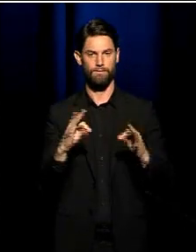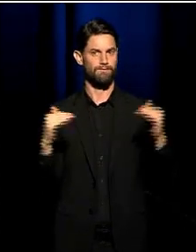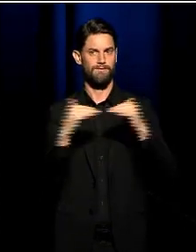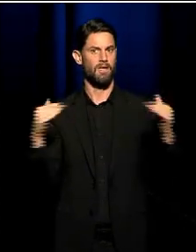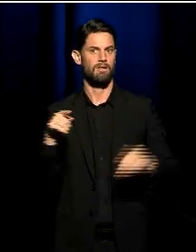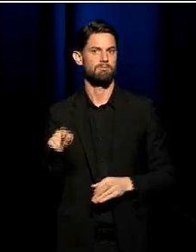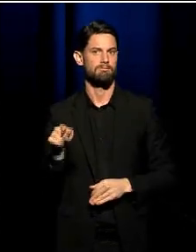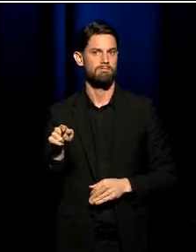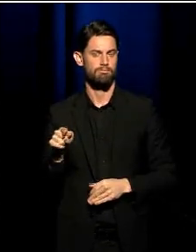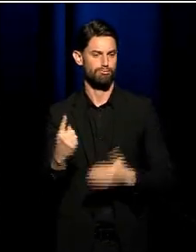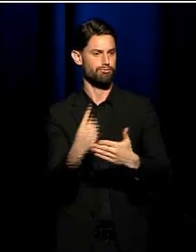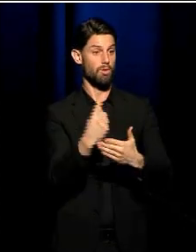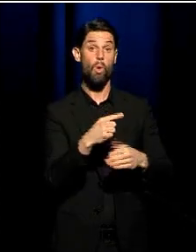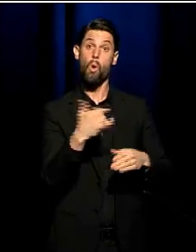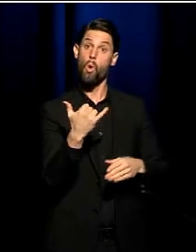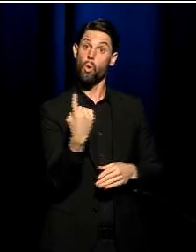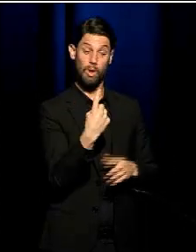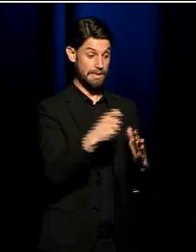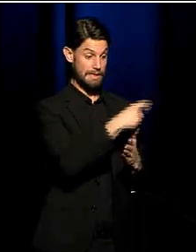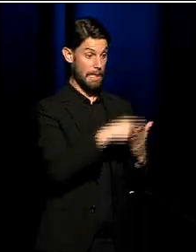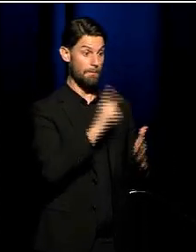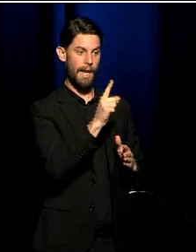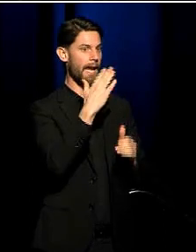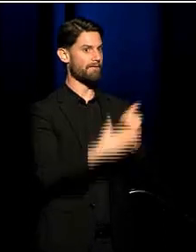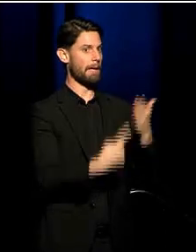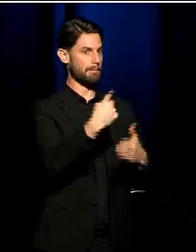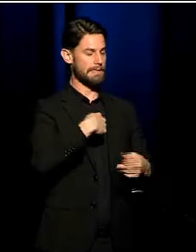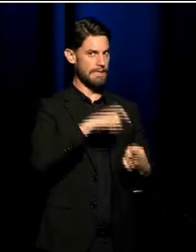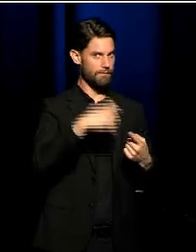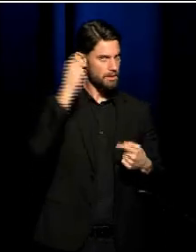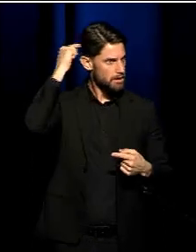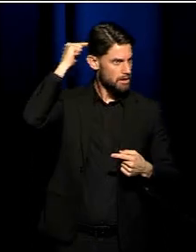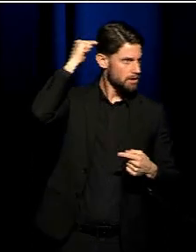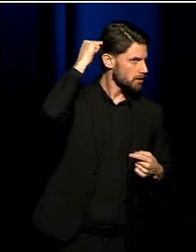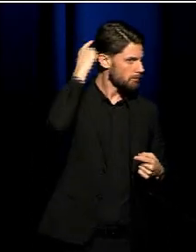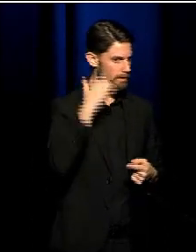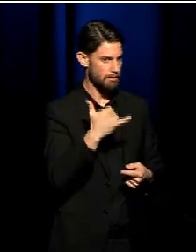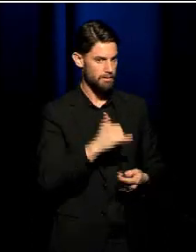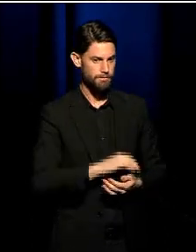In the past 12 months 674,00 people with